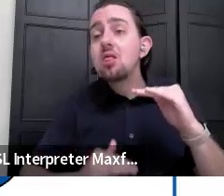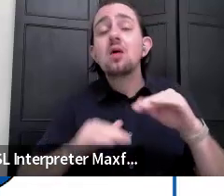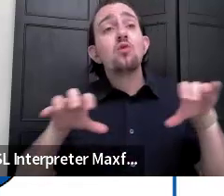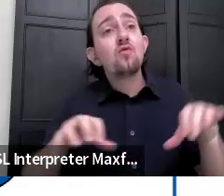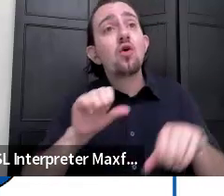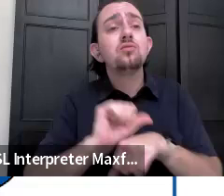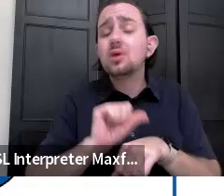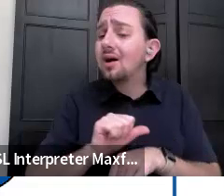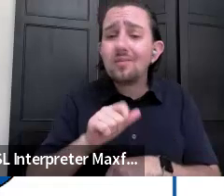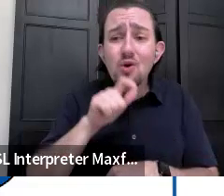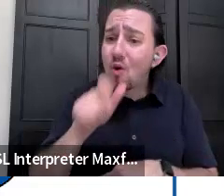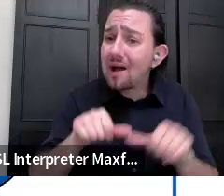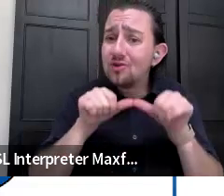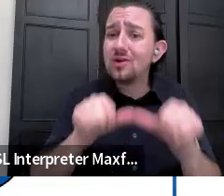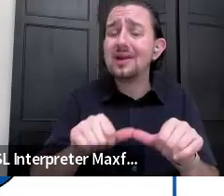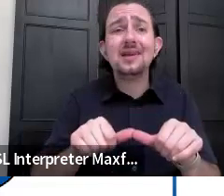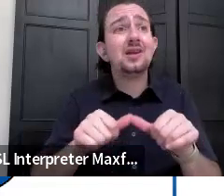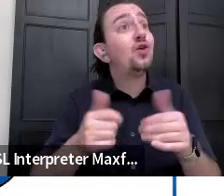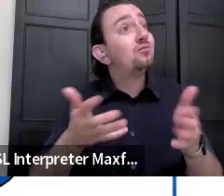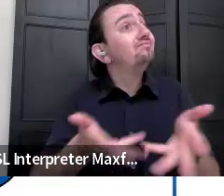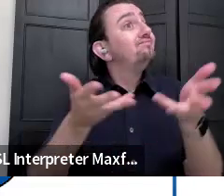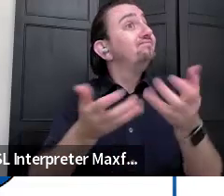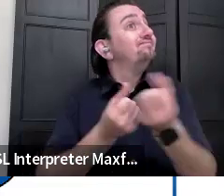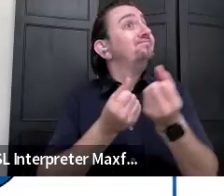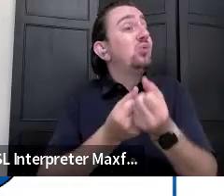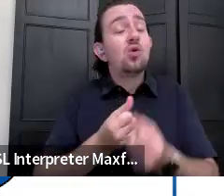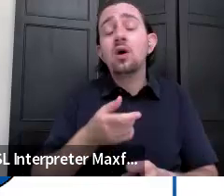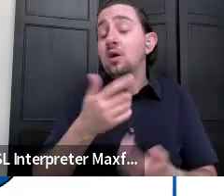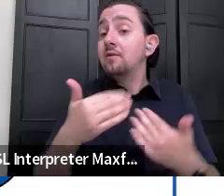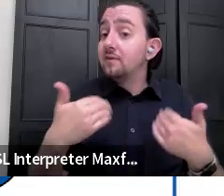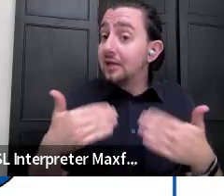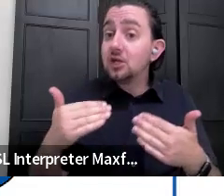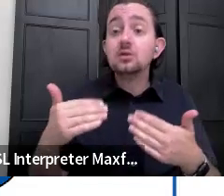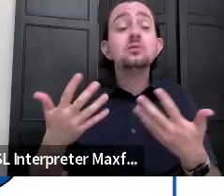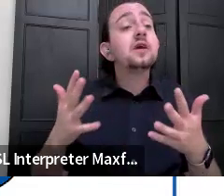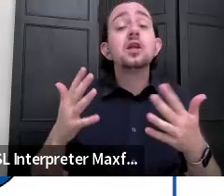If you have given them the accommodations and if they are still not performing, you can actually